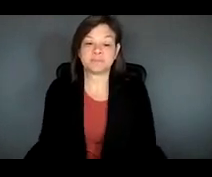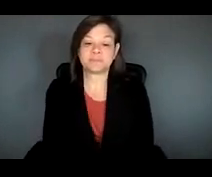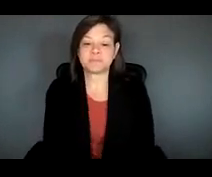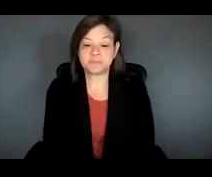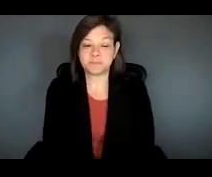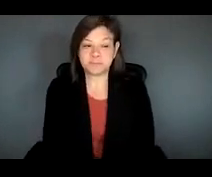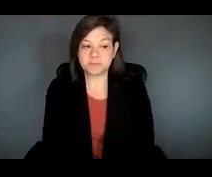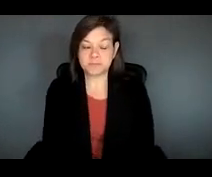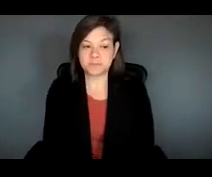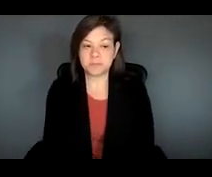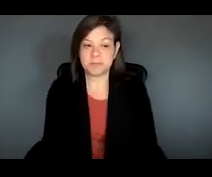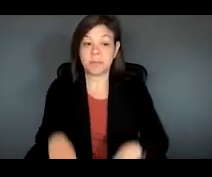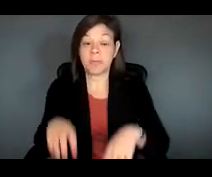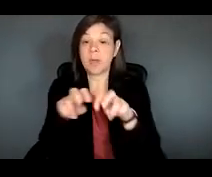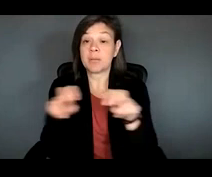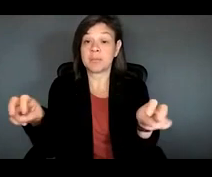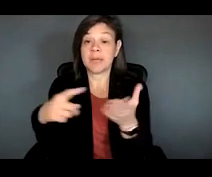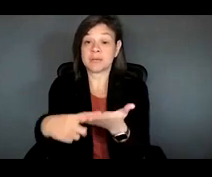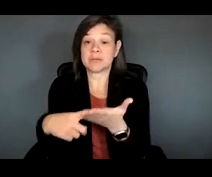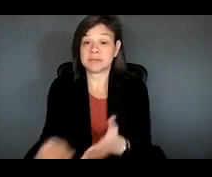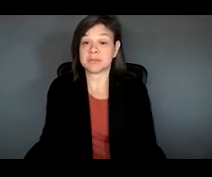So panel discussion. Again, this is one of